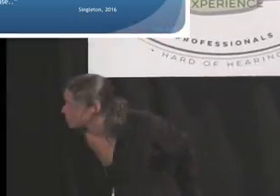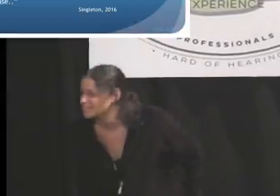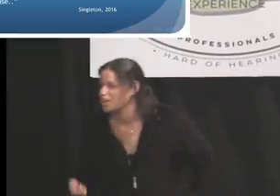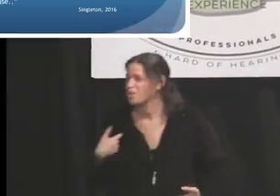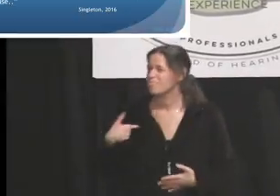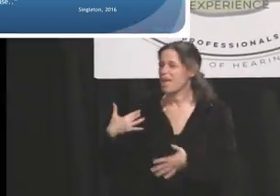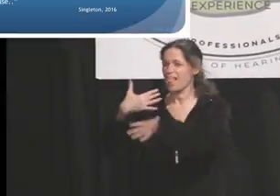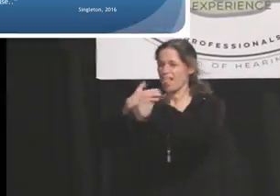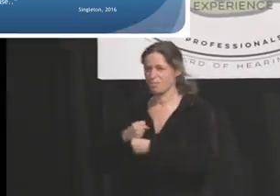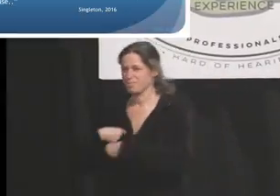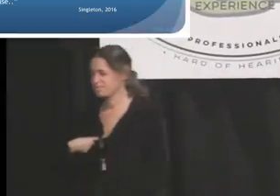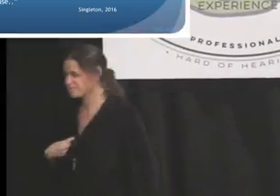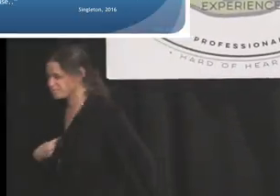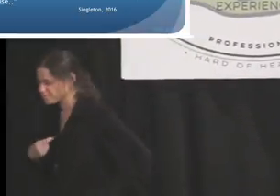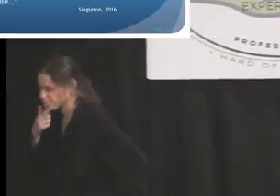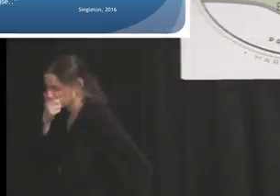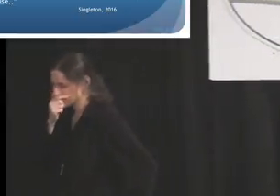can anybody actually read this? I'll kind of summarize